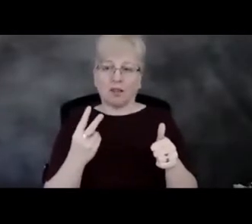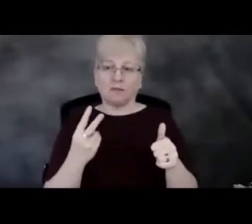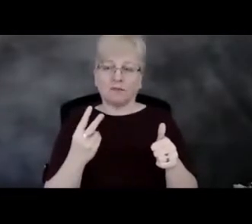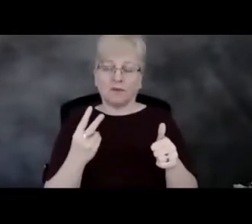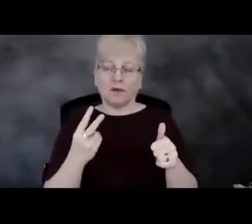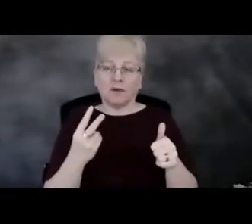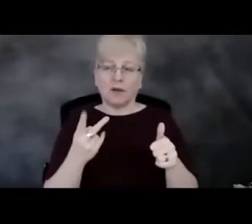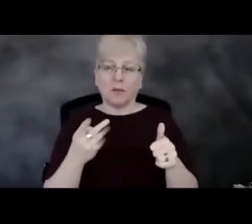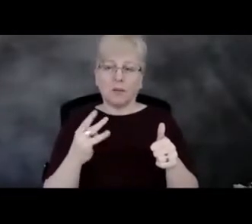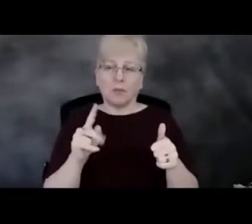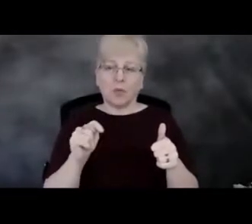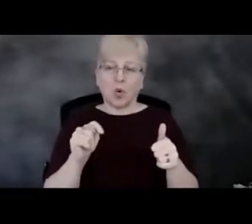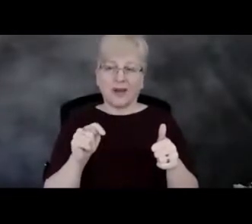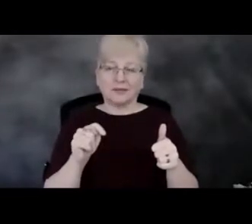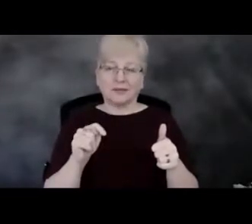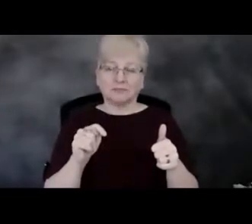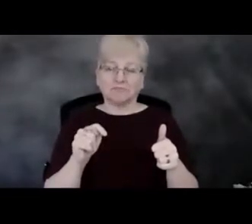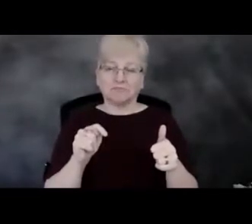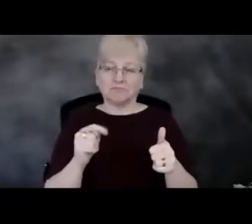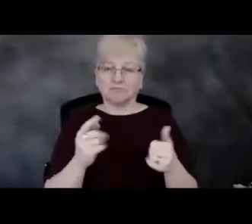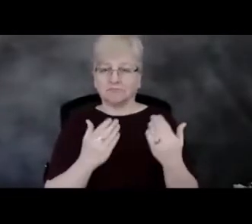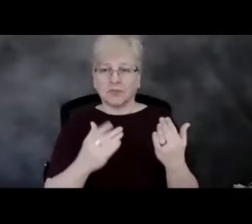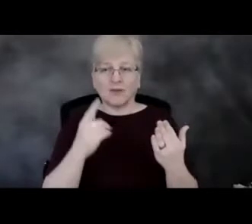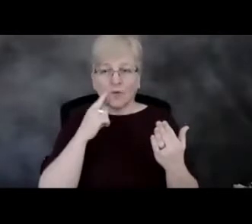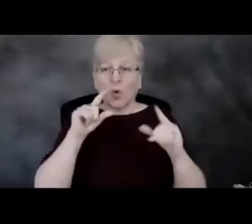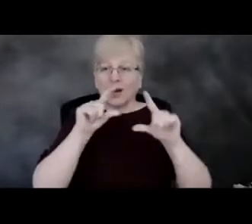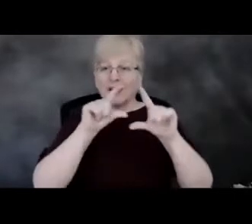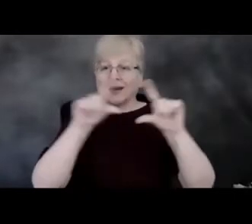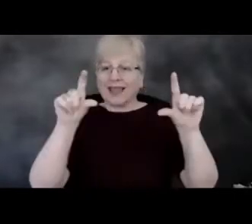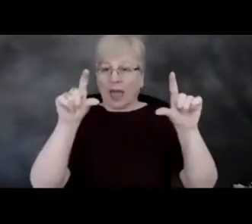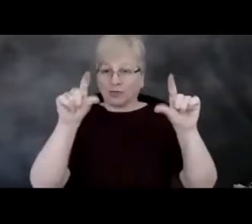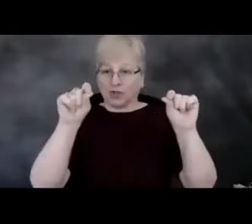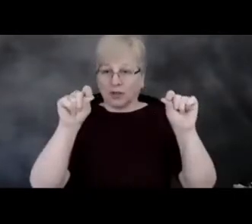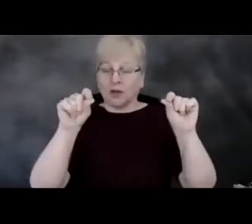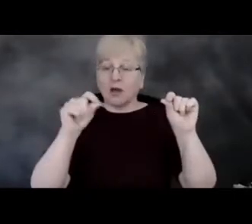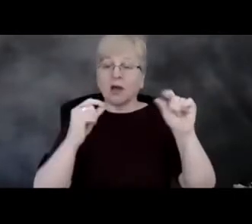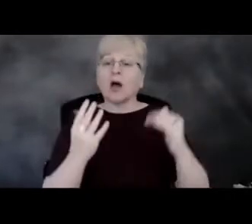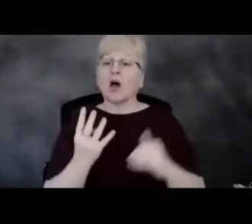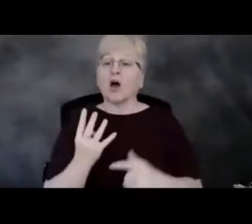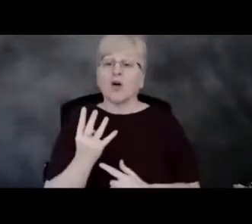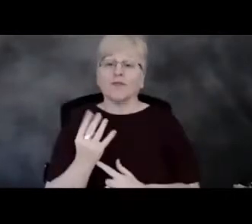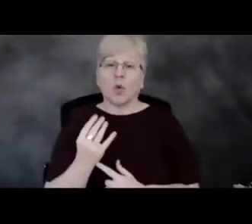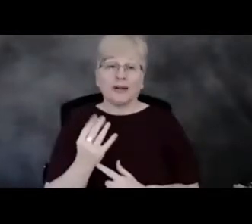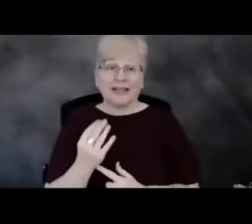use 10 to 12 points for captions 16:47:44 . 14 is what you see here, and we